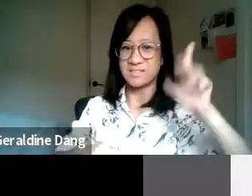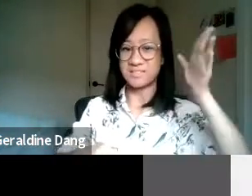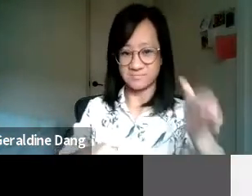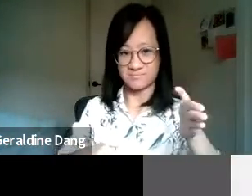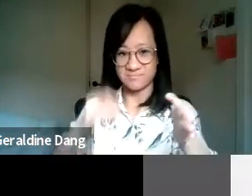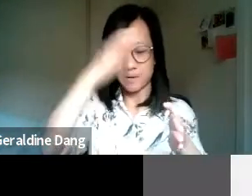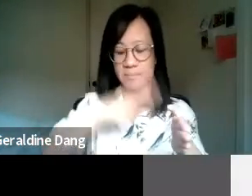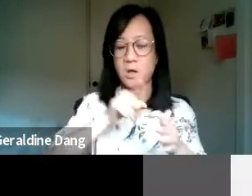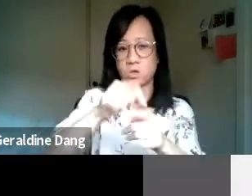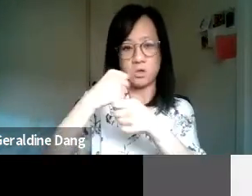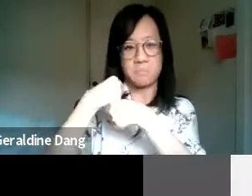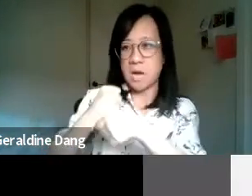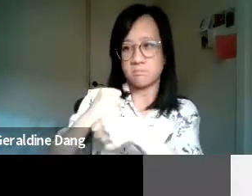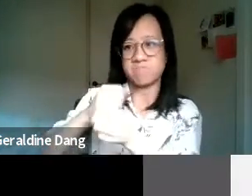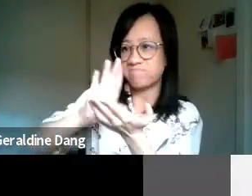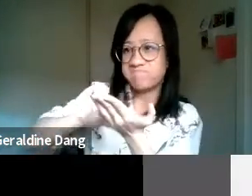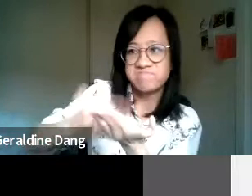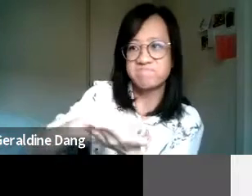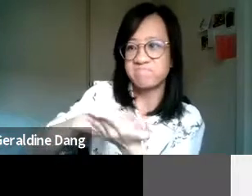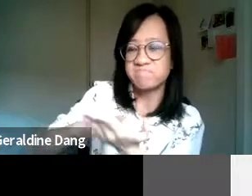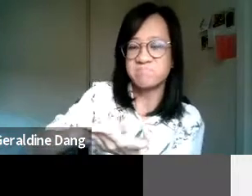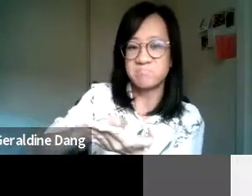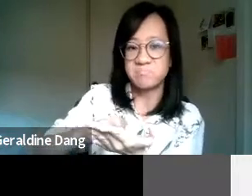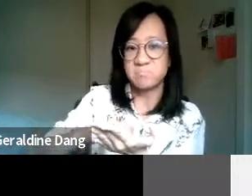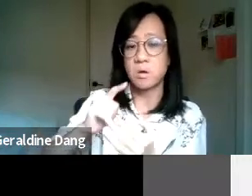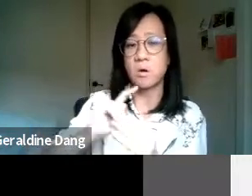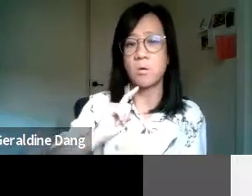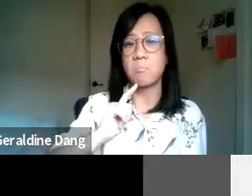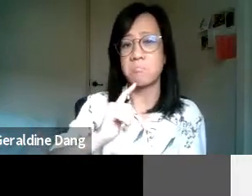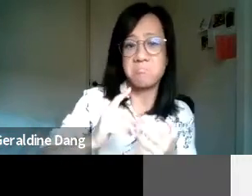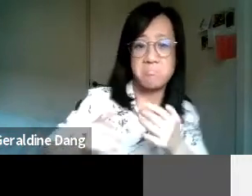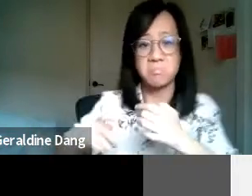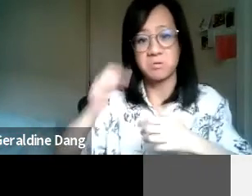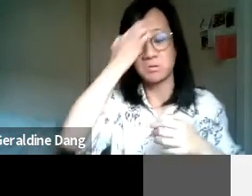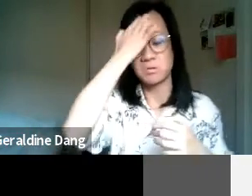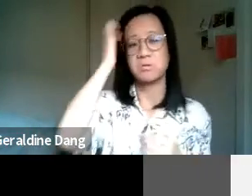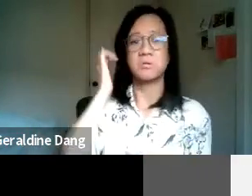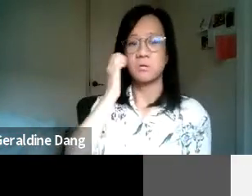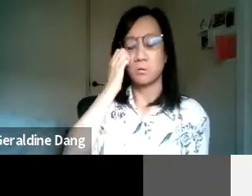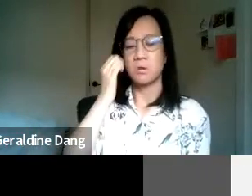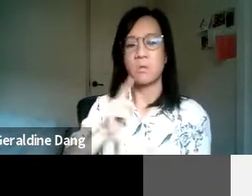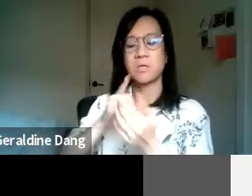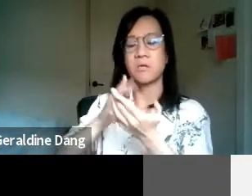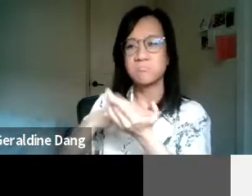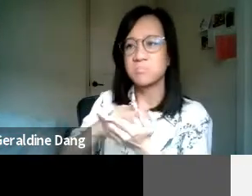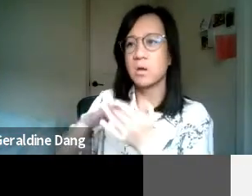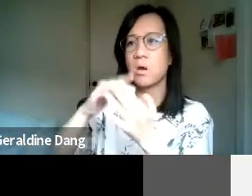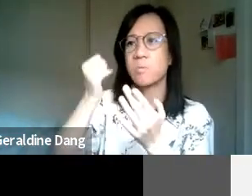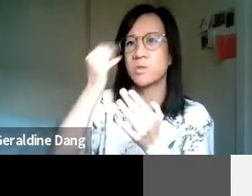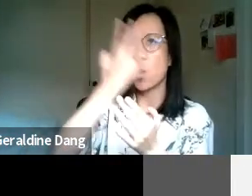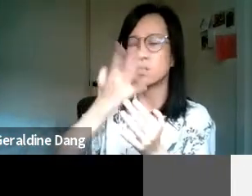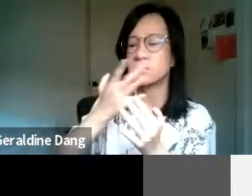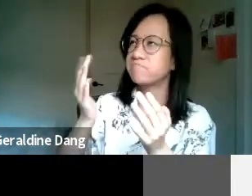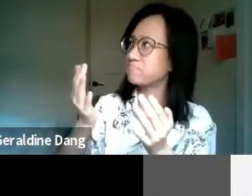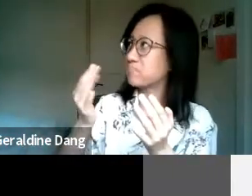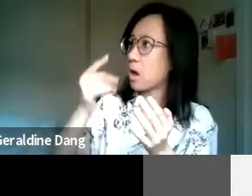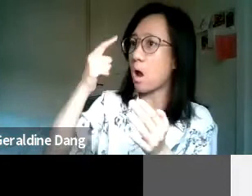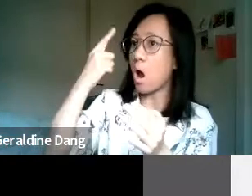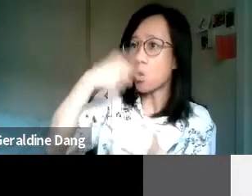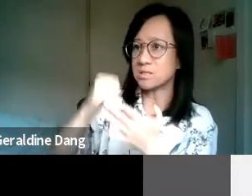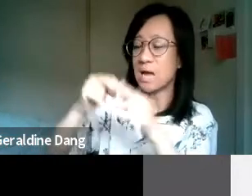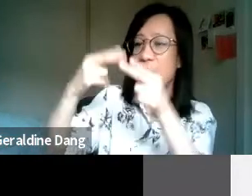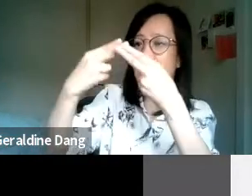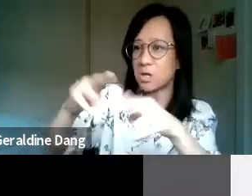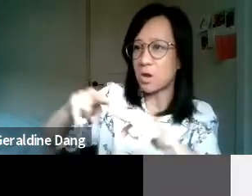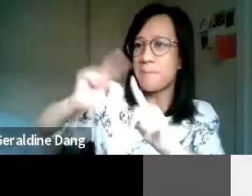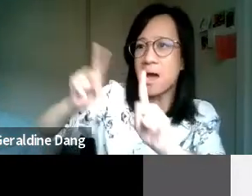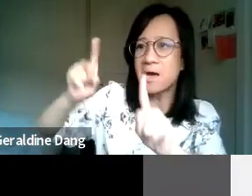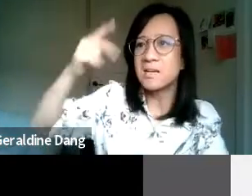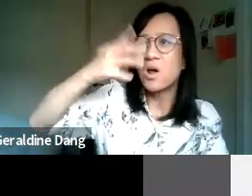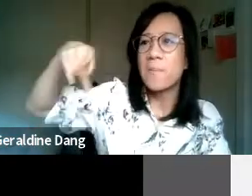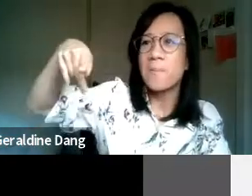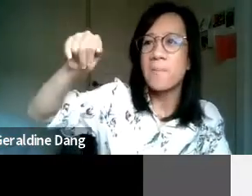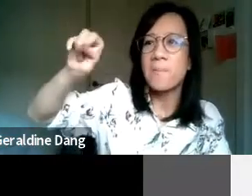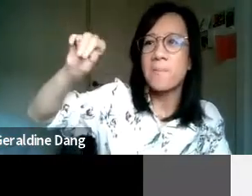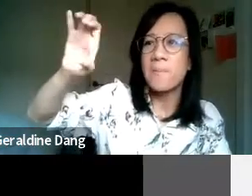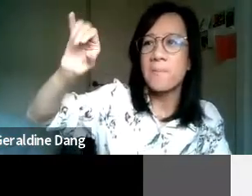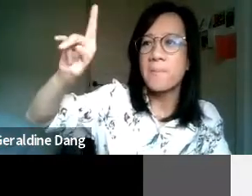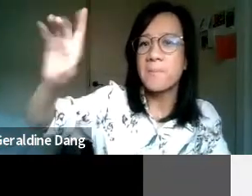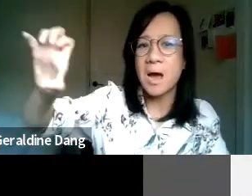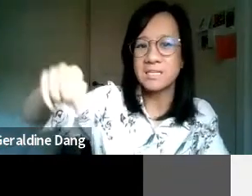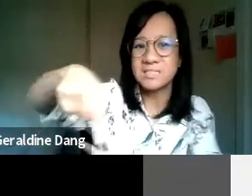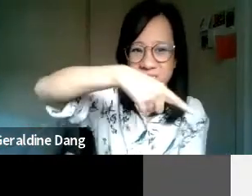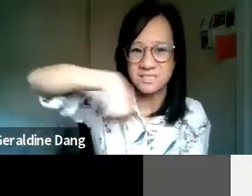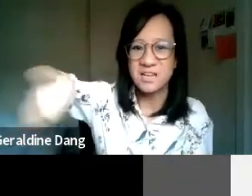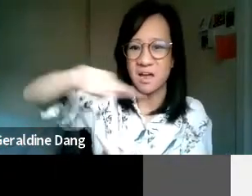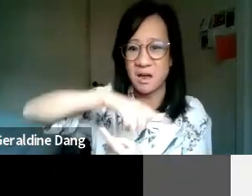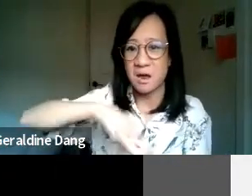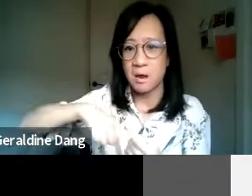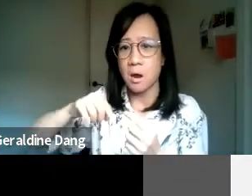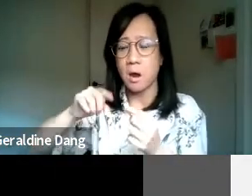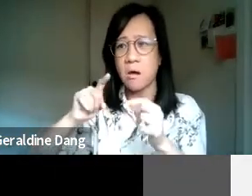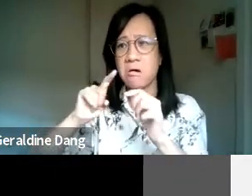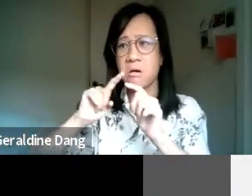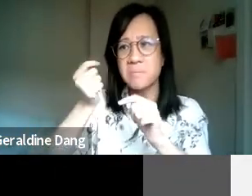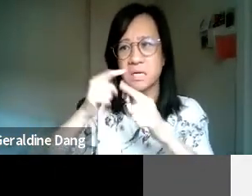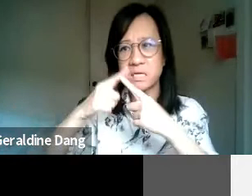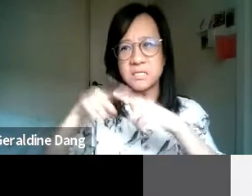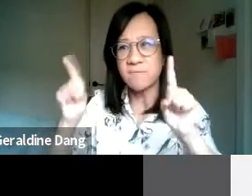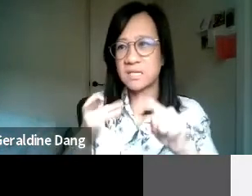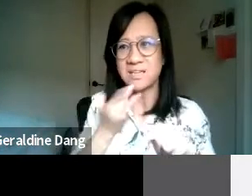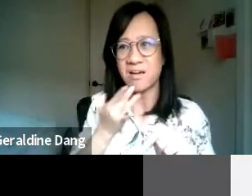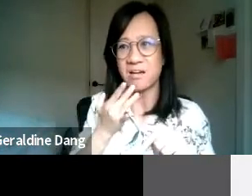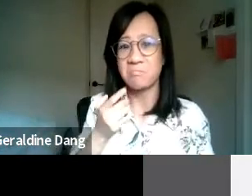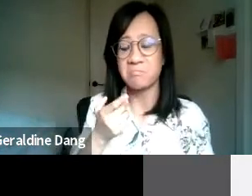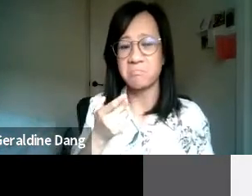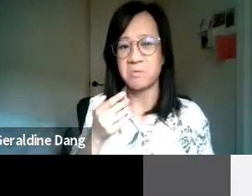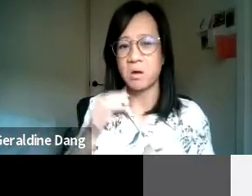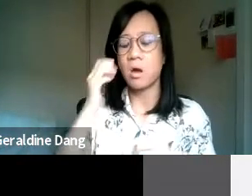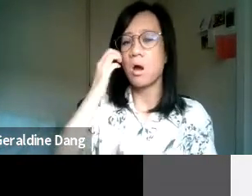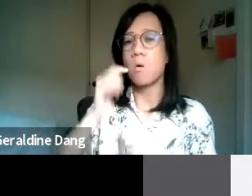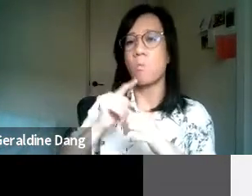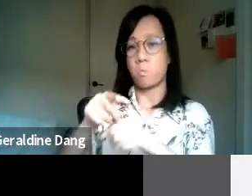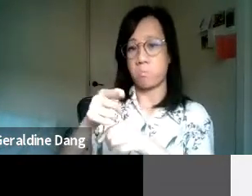So there's a man on the left who is the cook, and they look like they have a yellow band